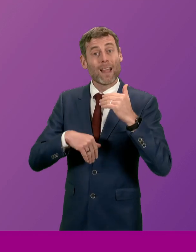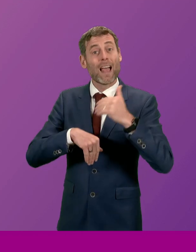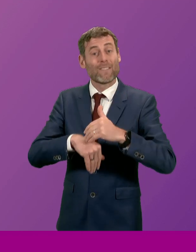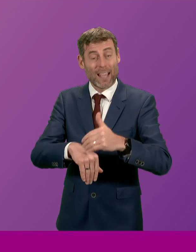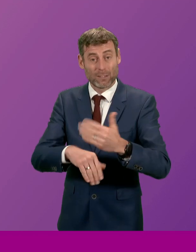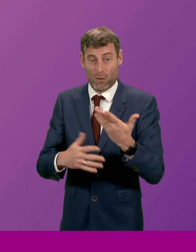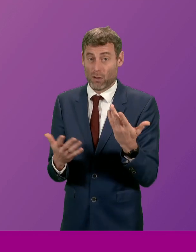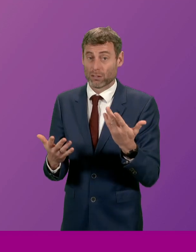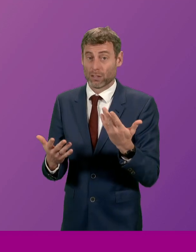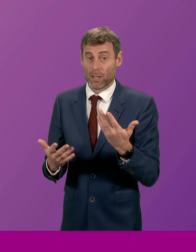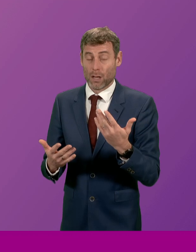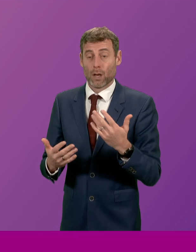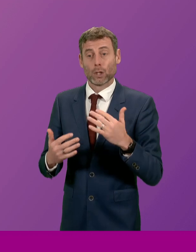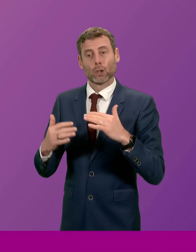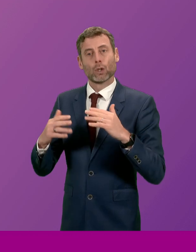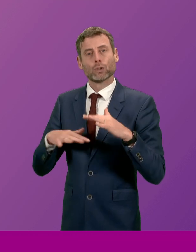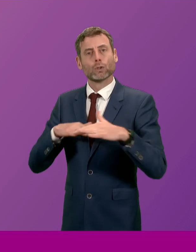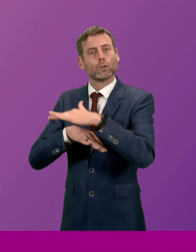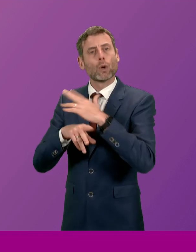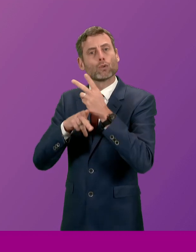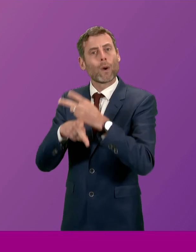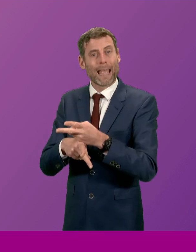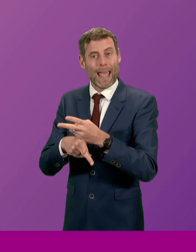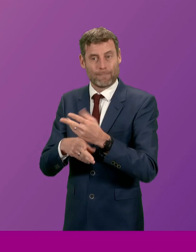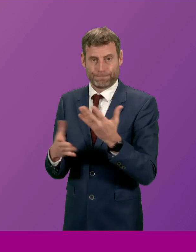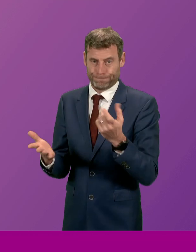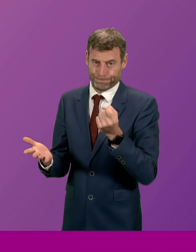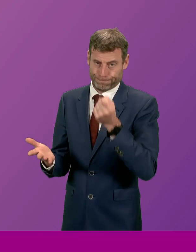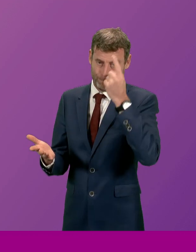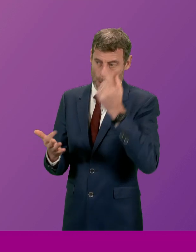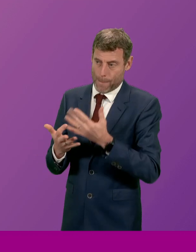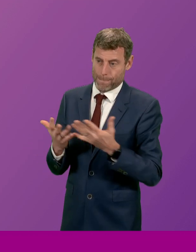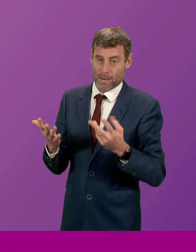have on the social care sector, which includes organisations such as Clare Adamson has raised